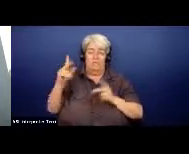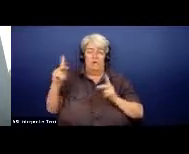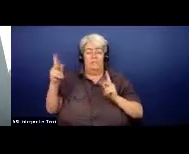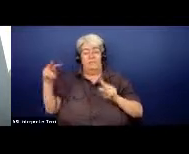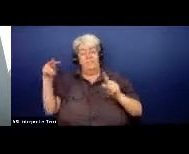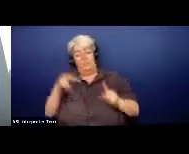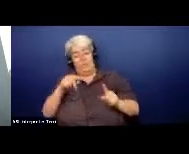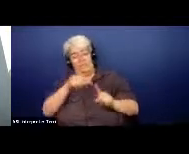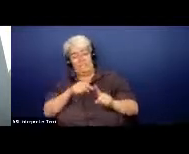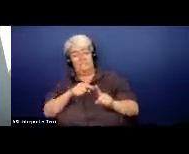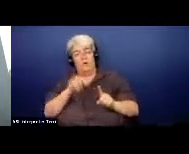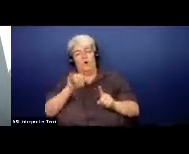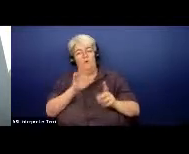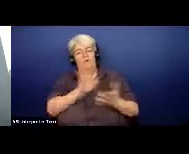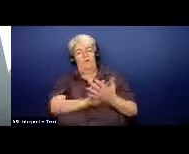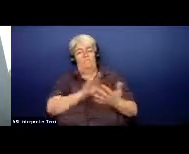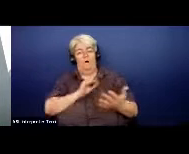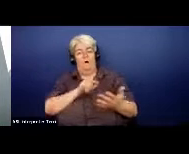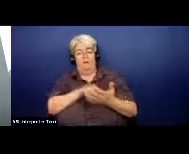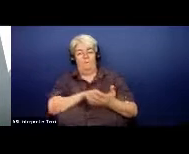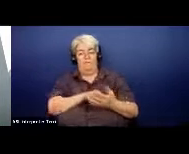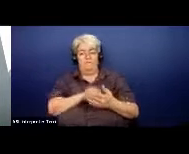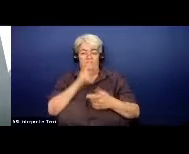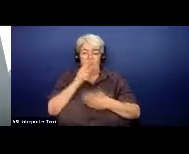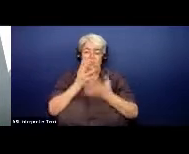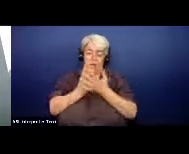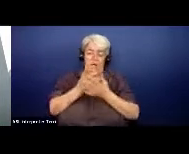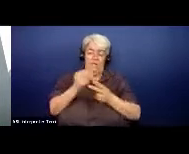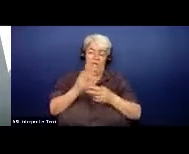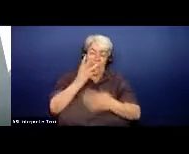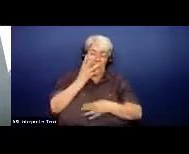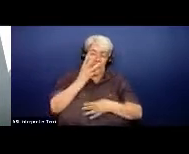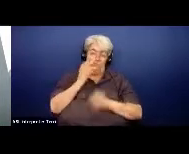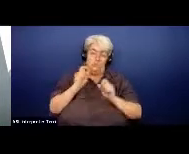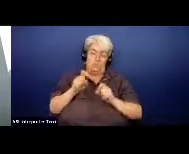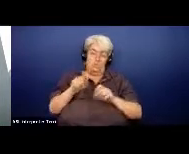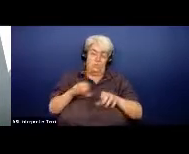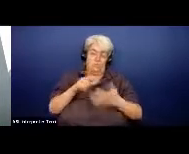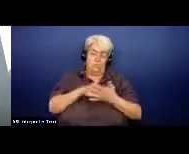that the Department of Justice sets for what jails and prisoners should be doing for people